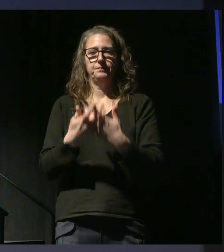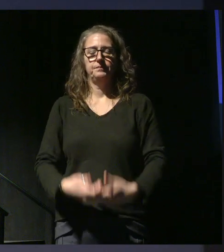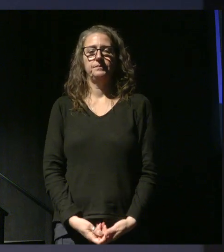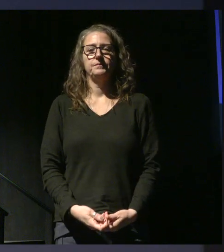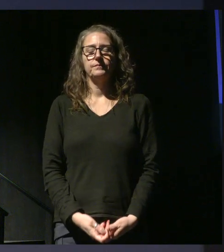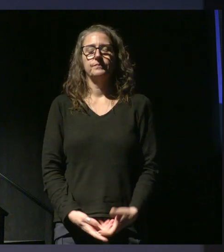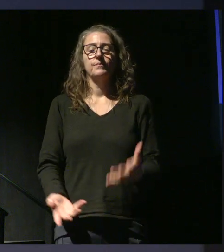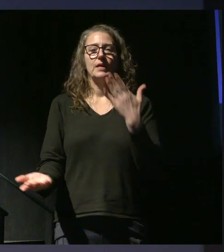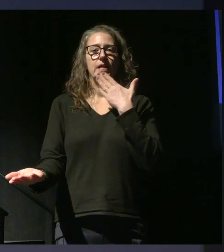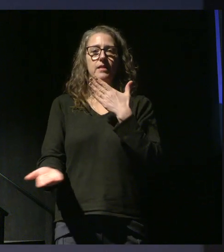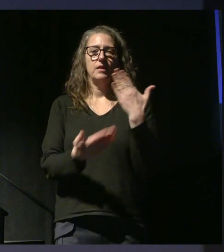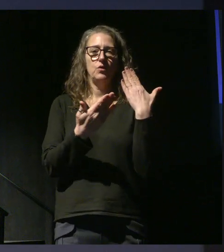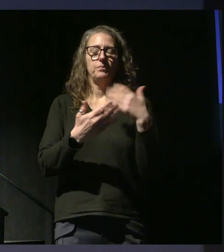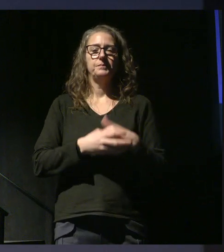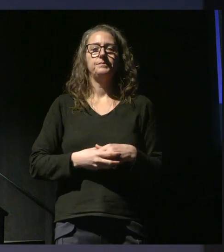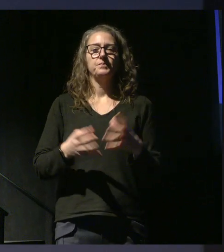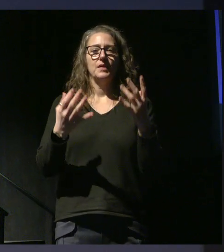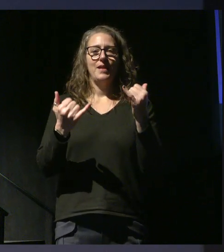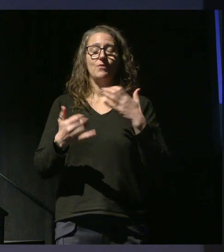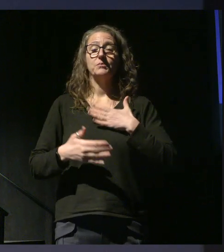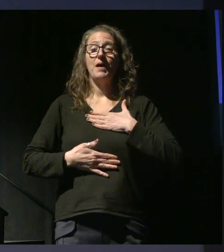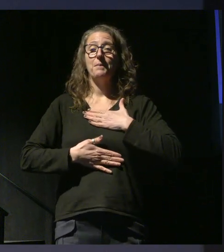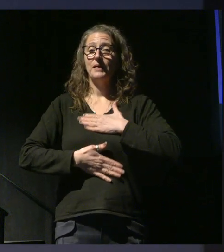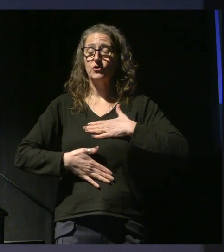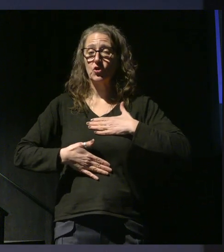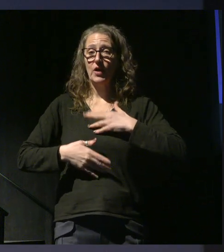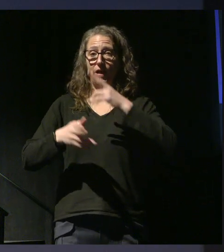Thank you and now it's my great pleasure and honor